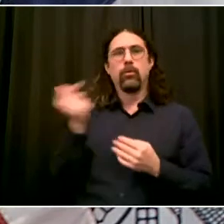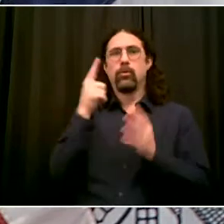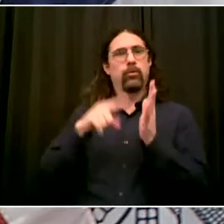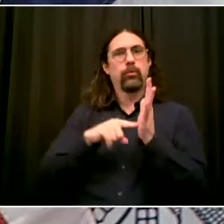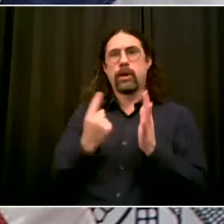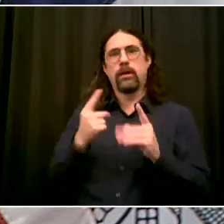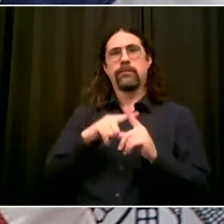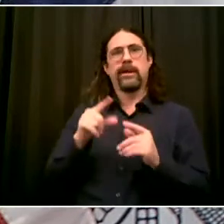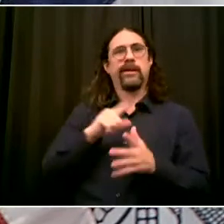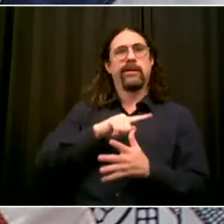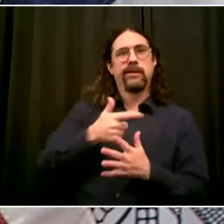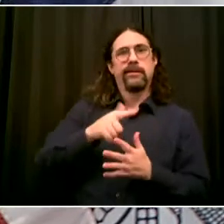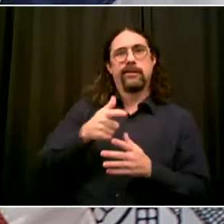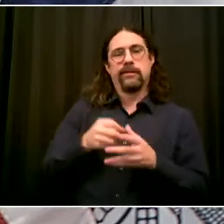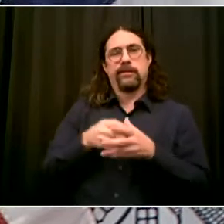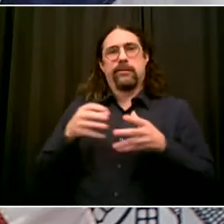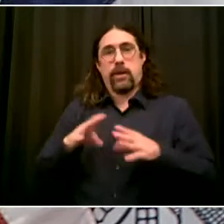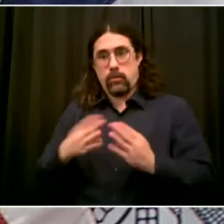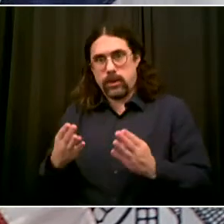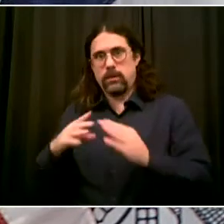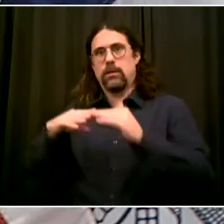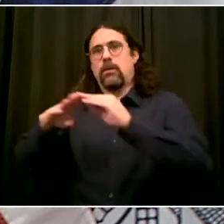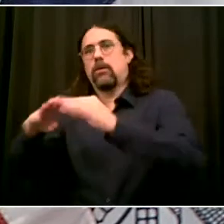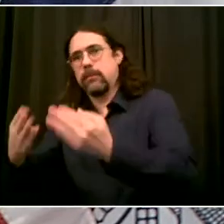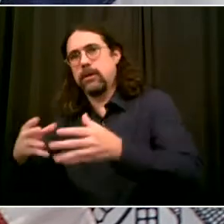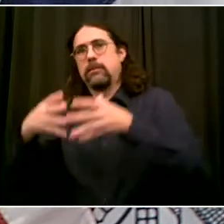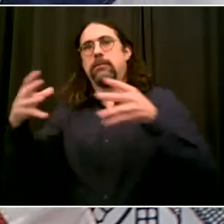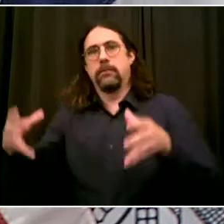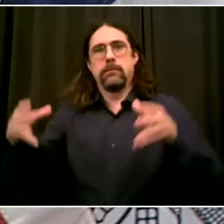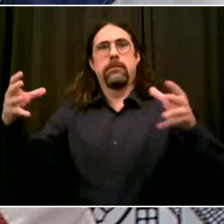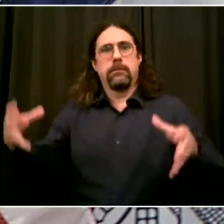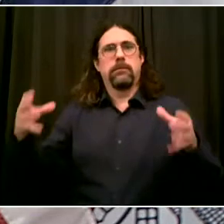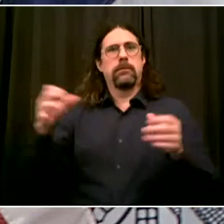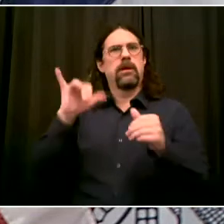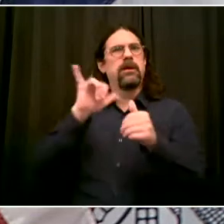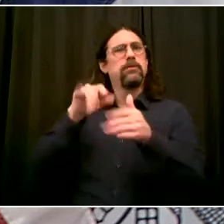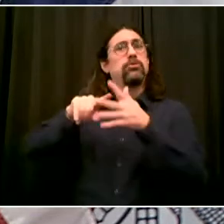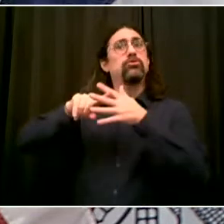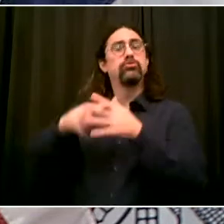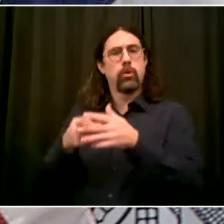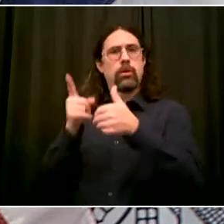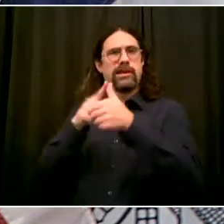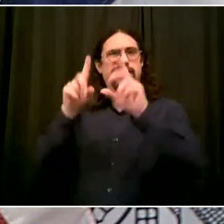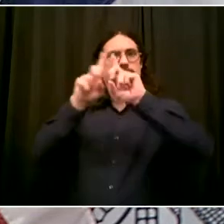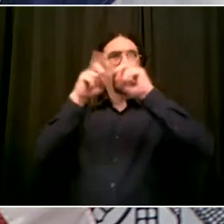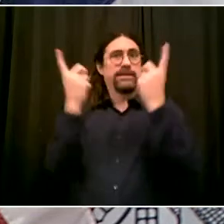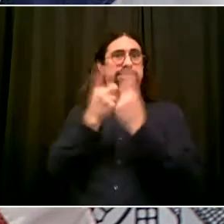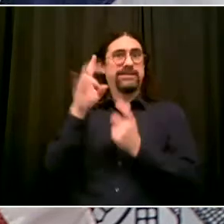SCHOOLS AS SOON AS NEXT WEEK AND IF NOT, WHY NOT? RIGHT NOW SOMETHING I'M GOING TO TALK THROUGH THE STATE WITH THE